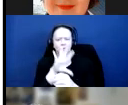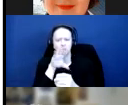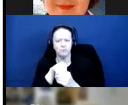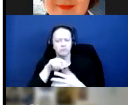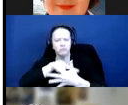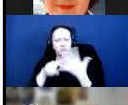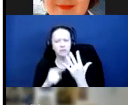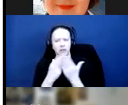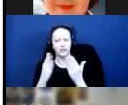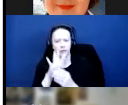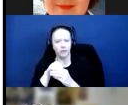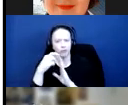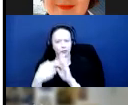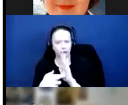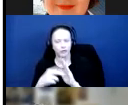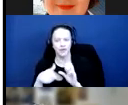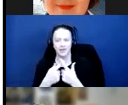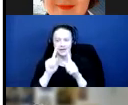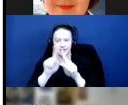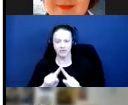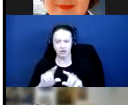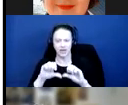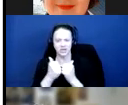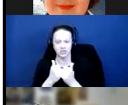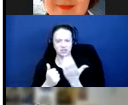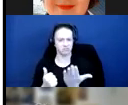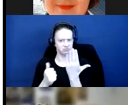so that agencies know how to put the law into action.